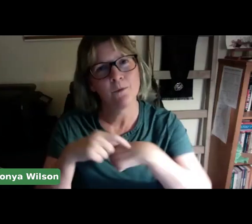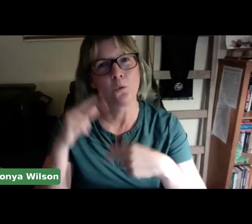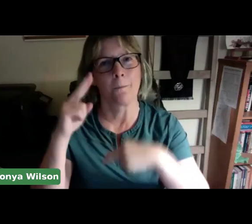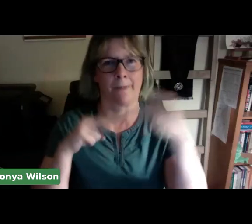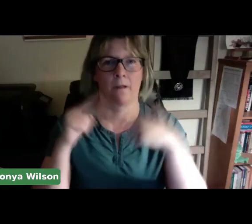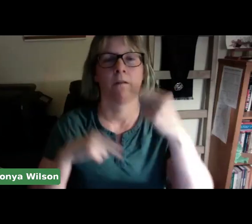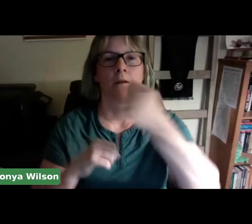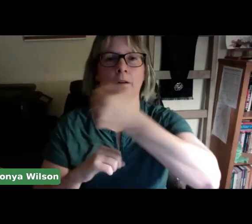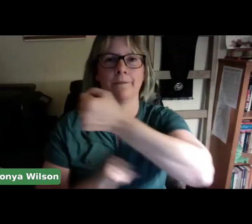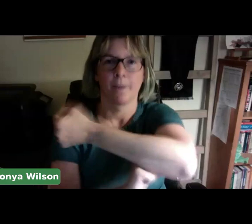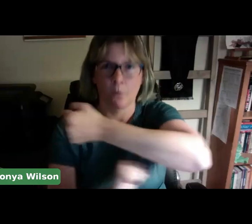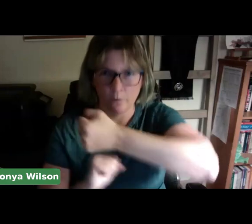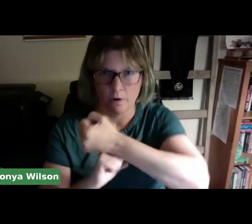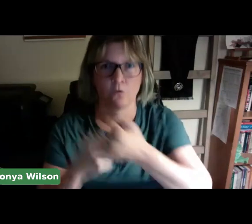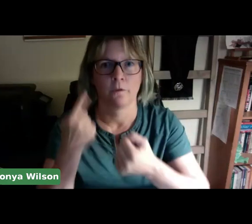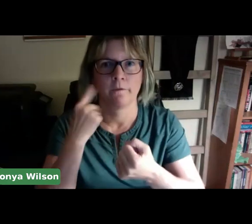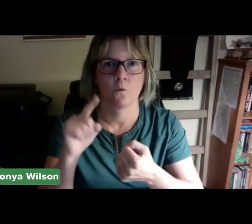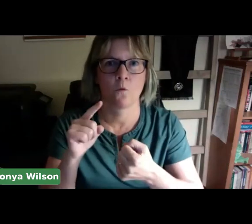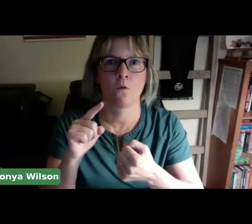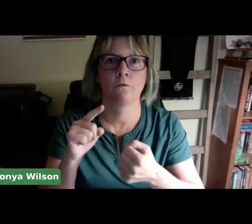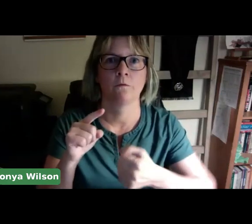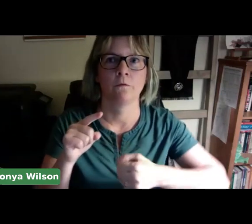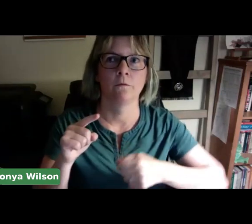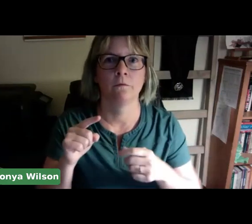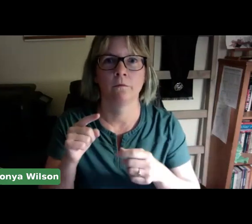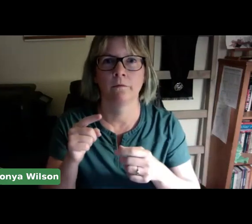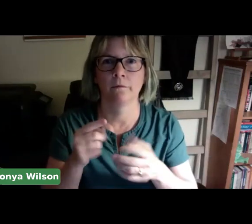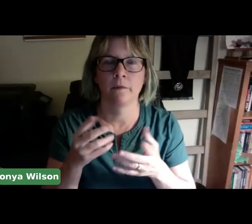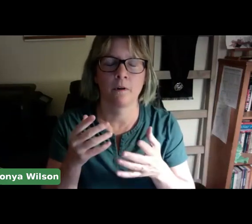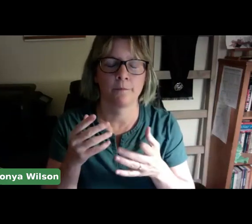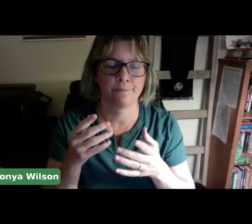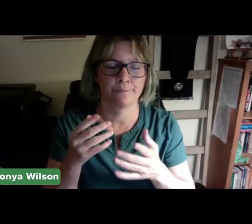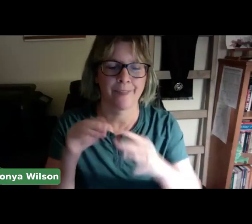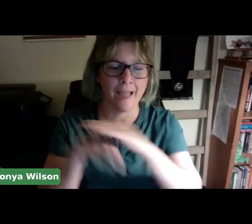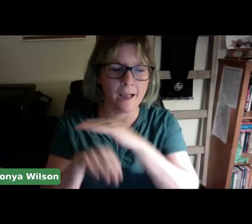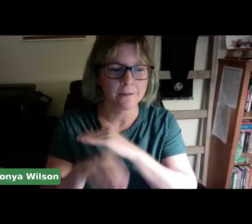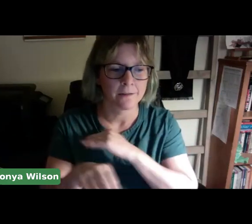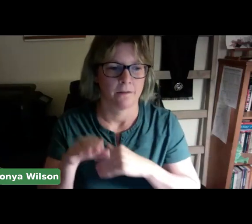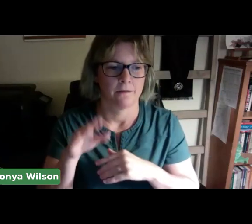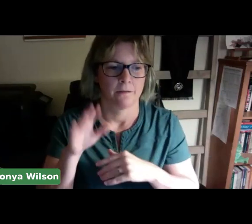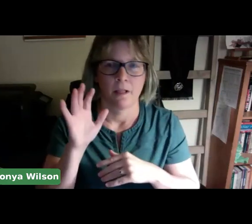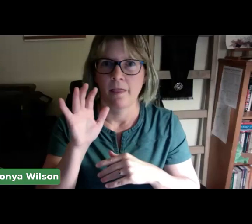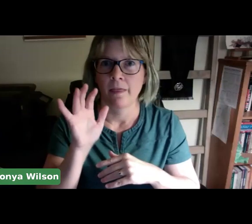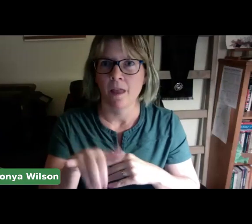So investing the time to build that foundation.